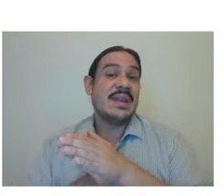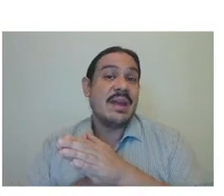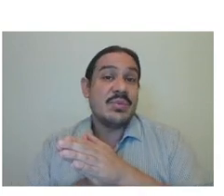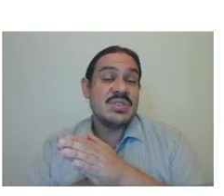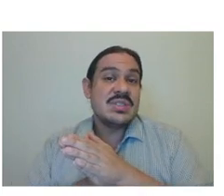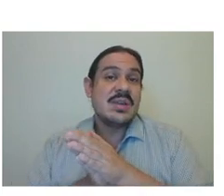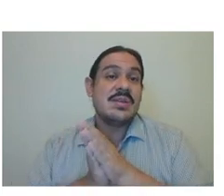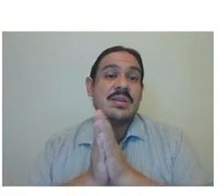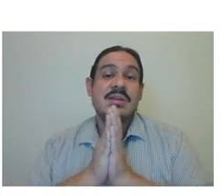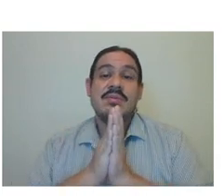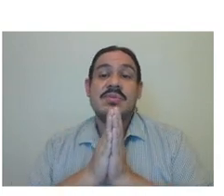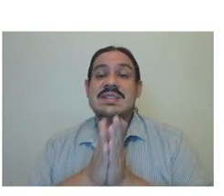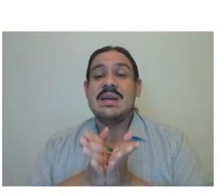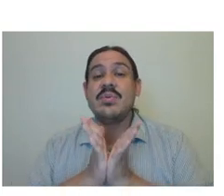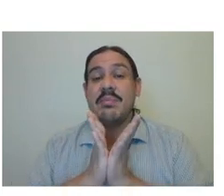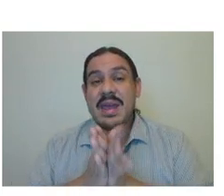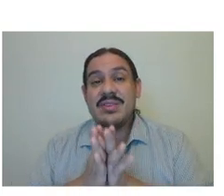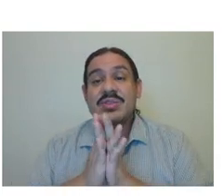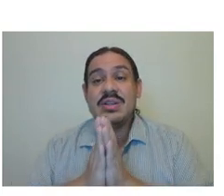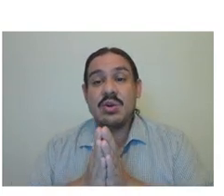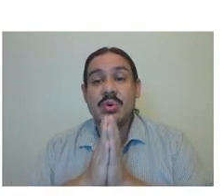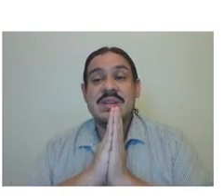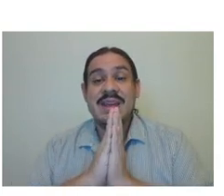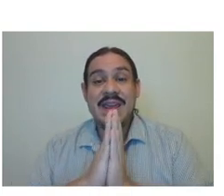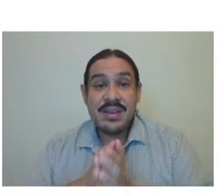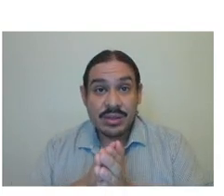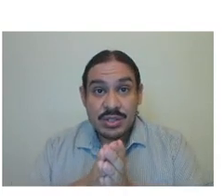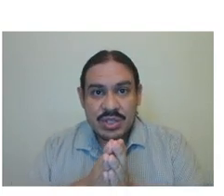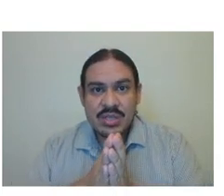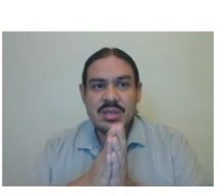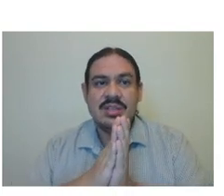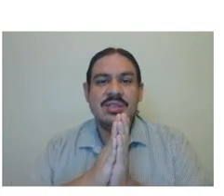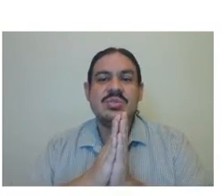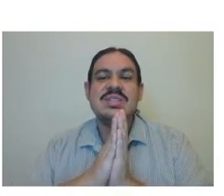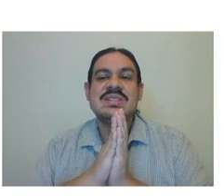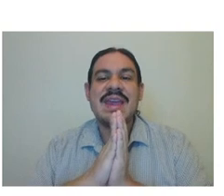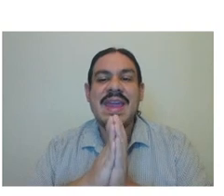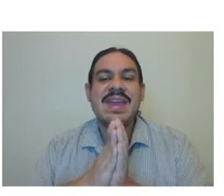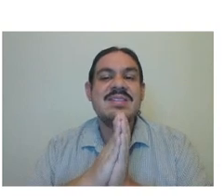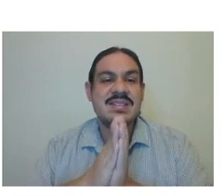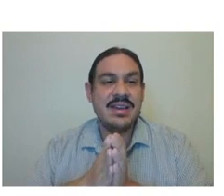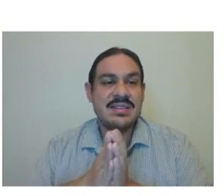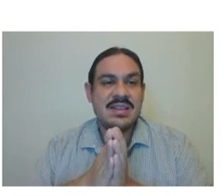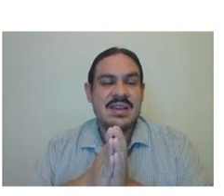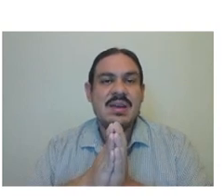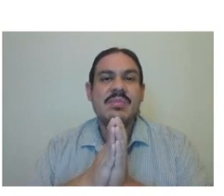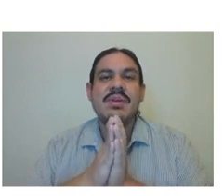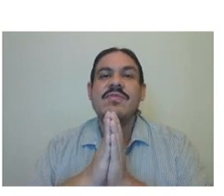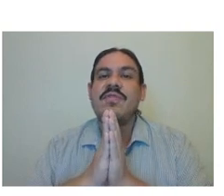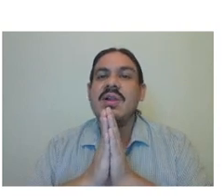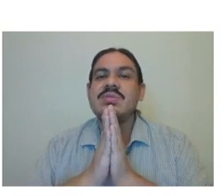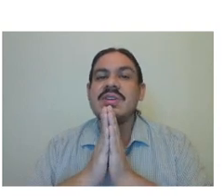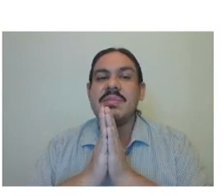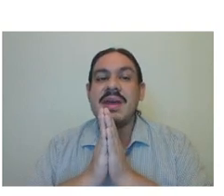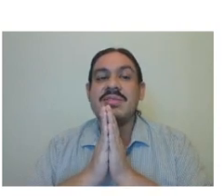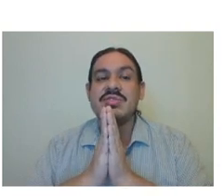structure for English so for example you have